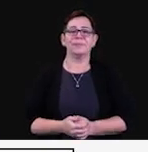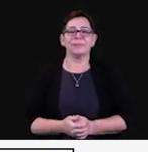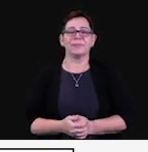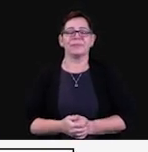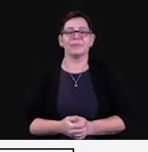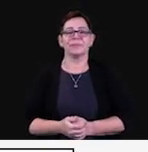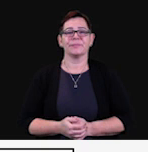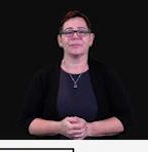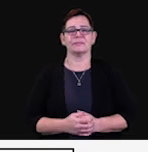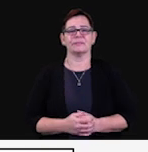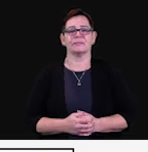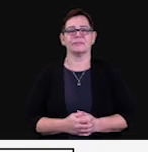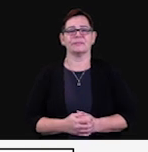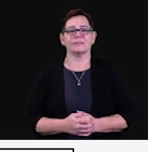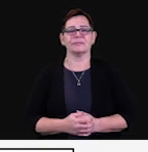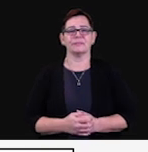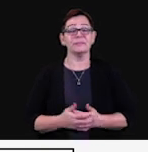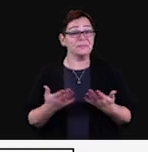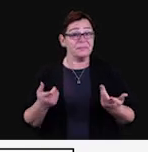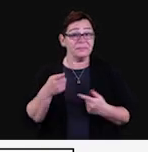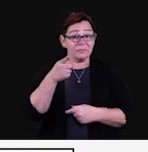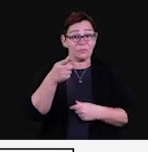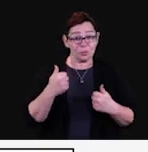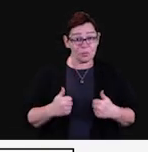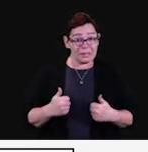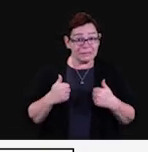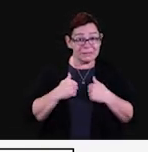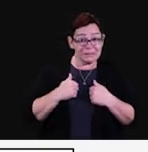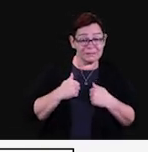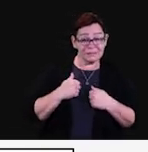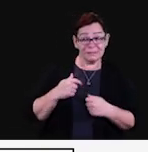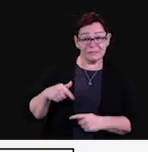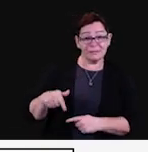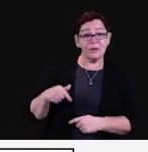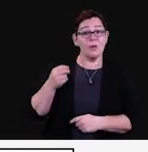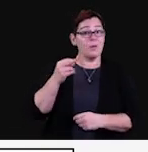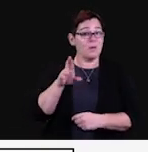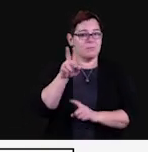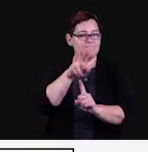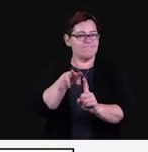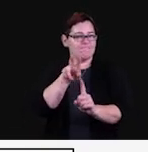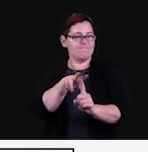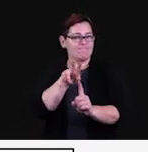If you are a resident or deemed resident of Canada, you may be eligible to claim